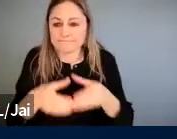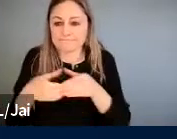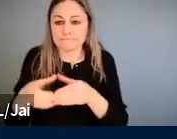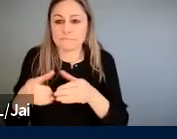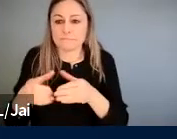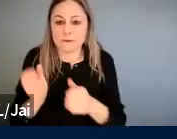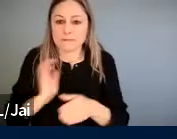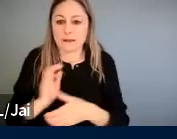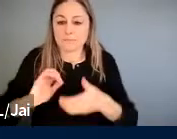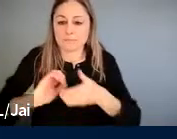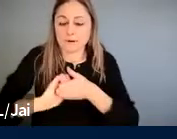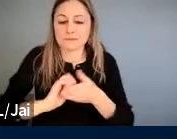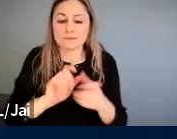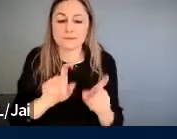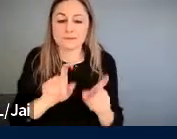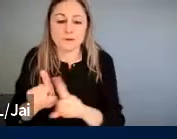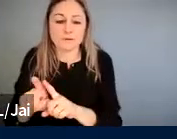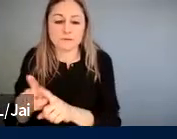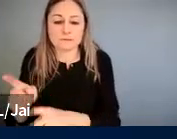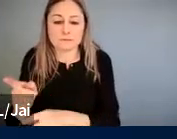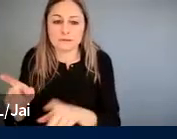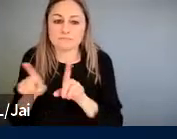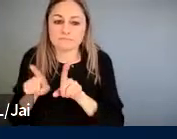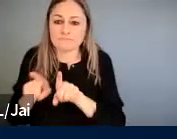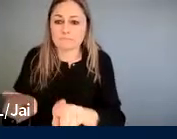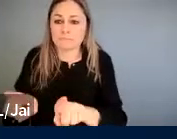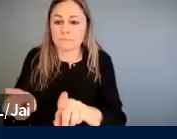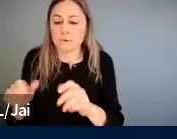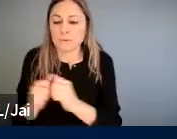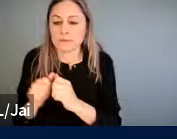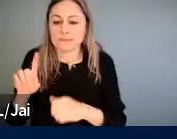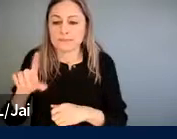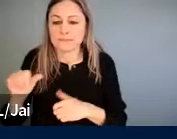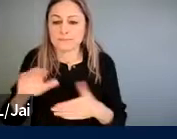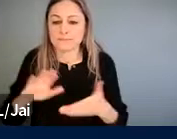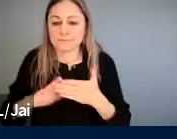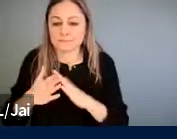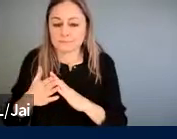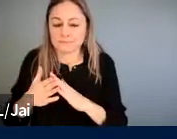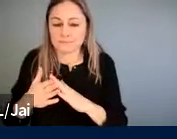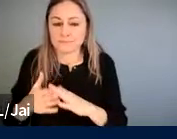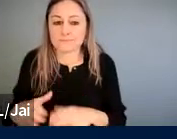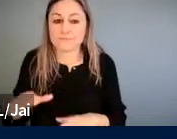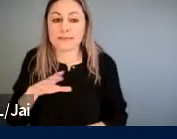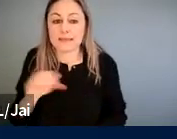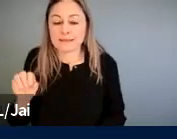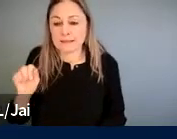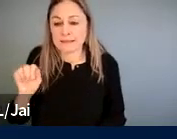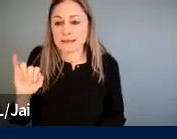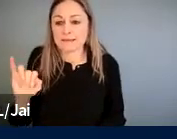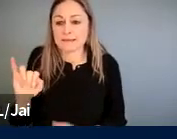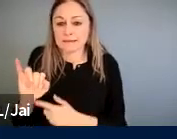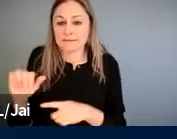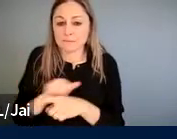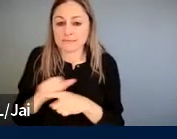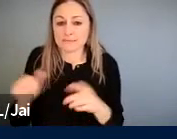but also alongside the disability community and the AI practitioner community as well.